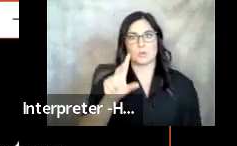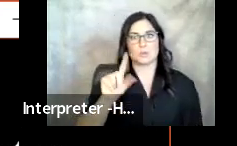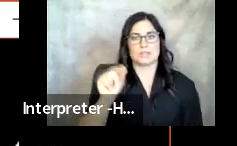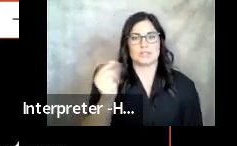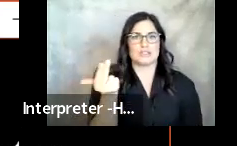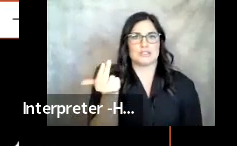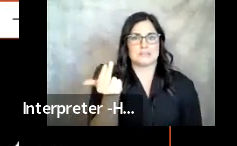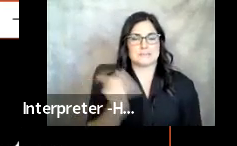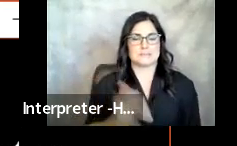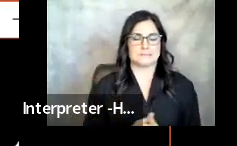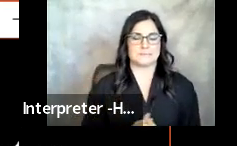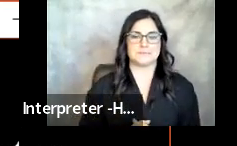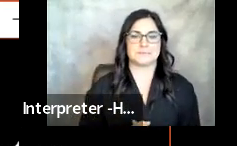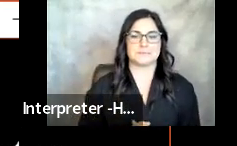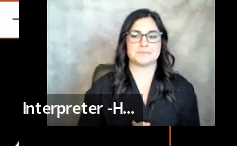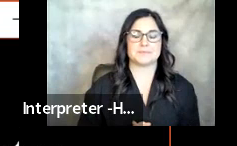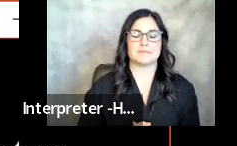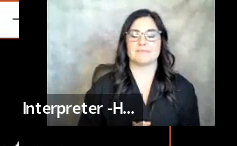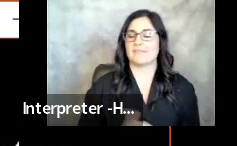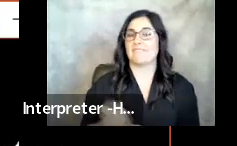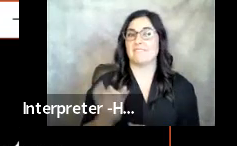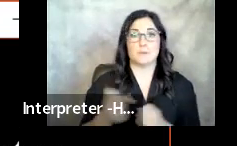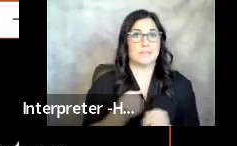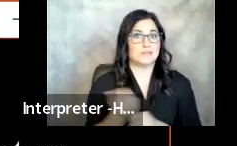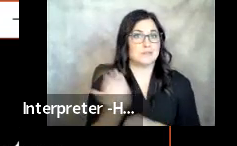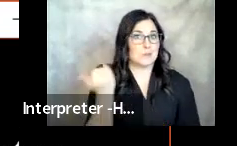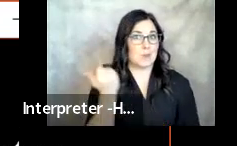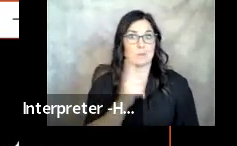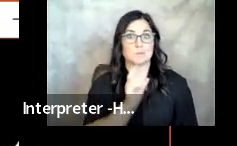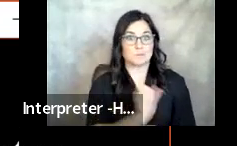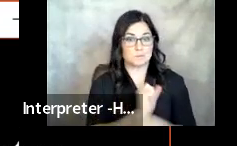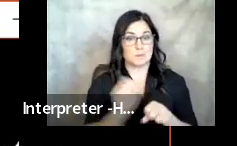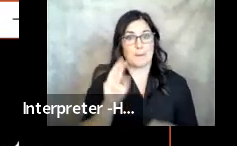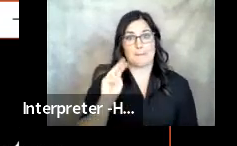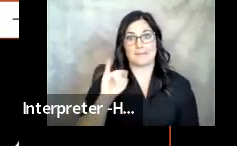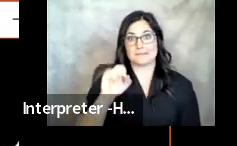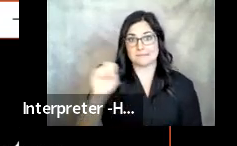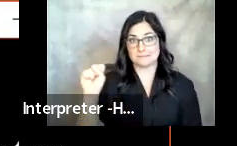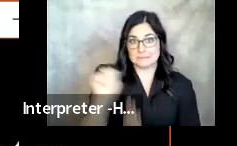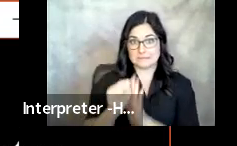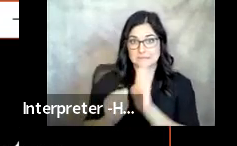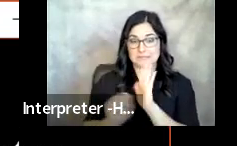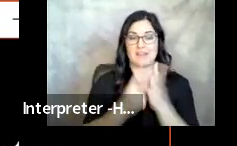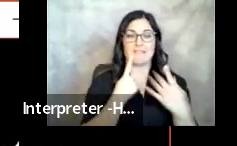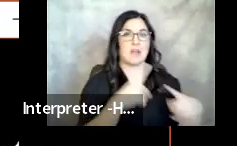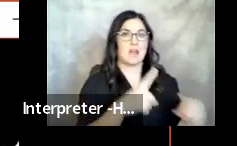So really, it's just a few. Years ago. That. Mississippi. Finally. Said, yeah, we're against slavery.